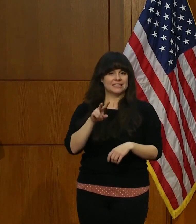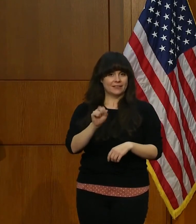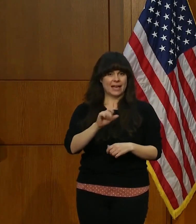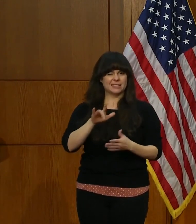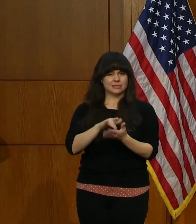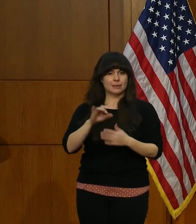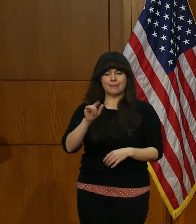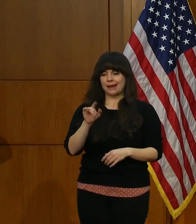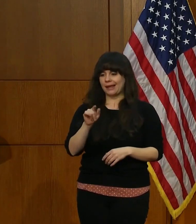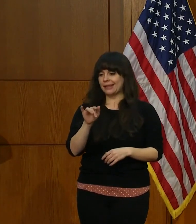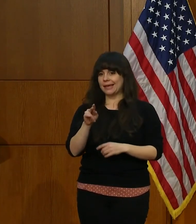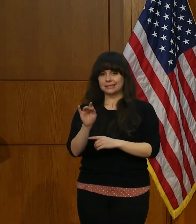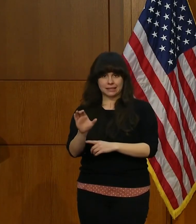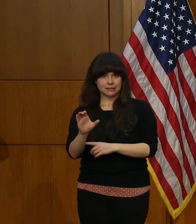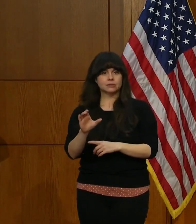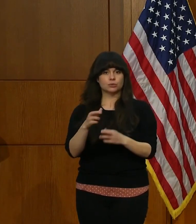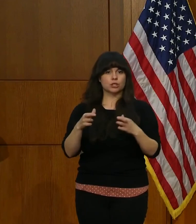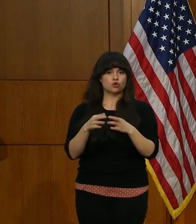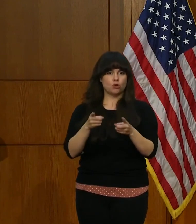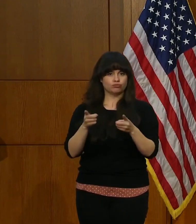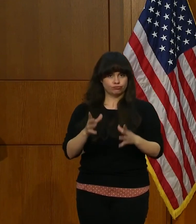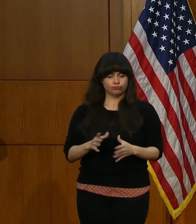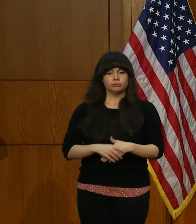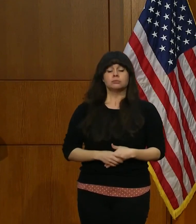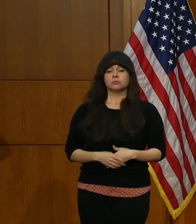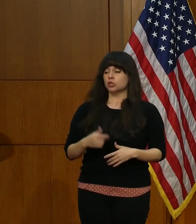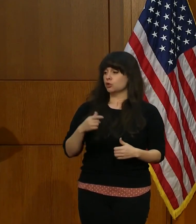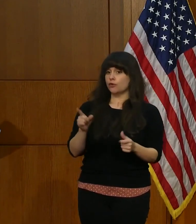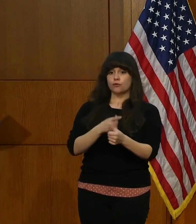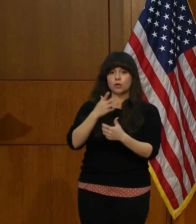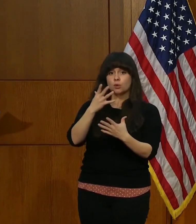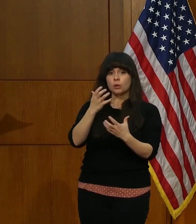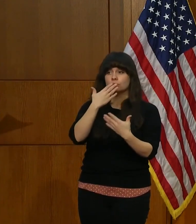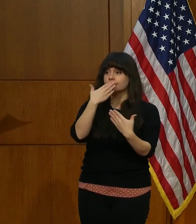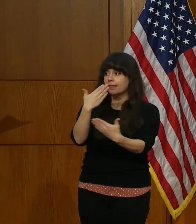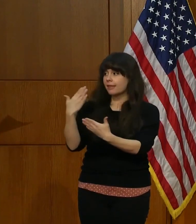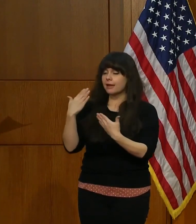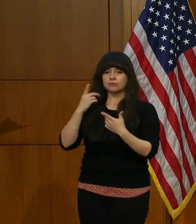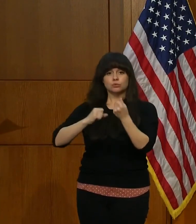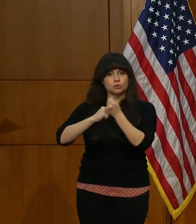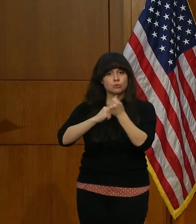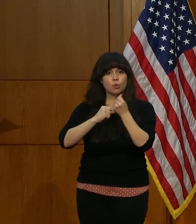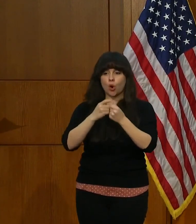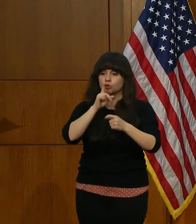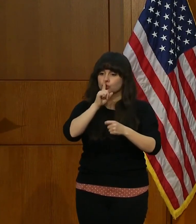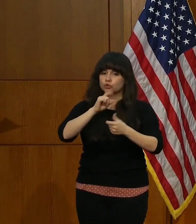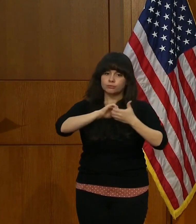CASSIE IN DIVISION VICE PRESIDENT FOR THE MID ATLANTIC FOR CVS PHARMACY. FIRST OF ALL